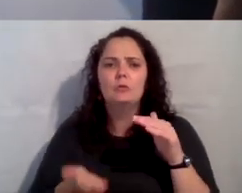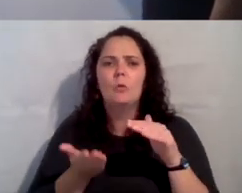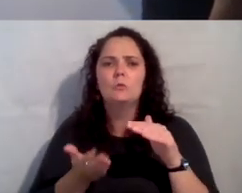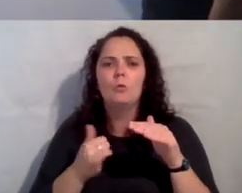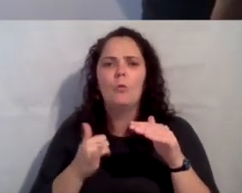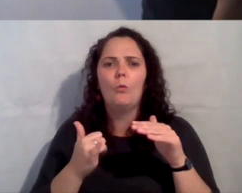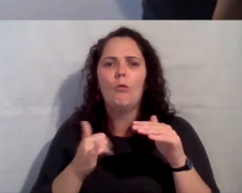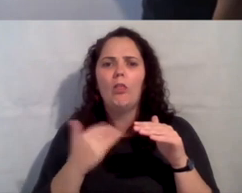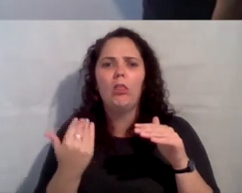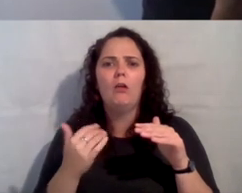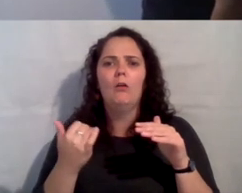or if you cut off the head,